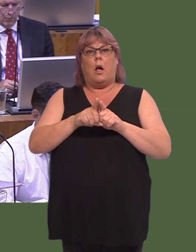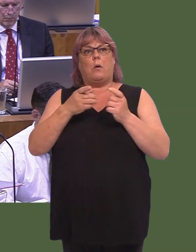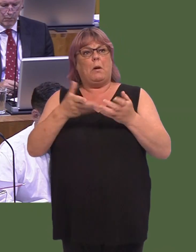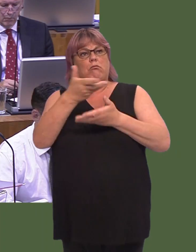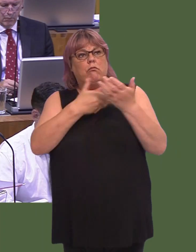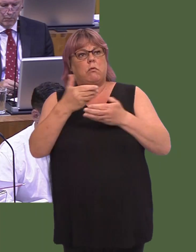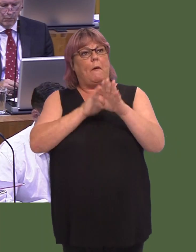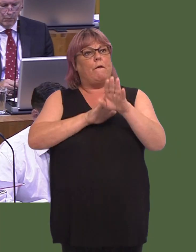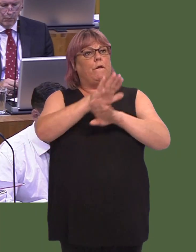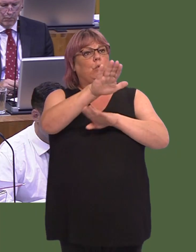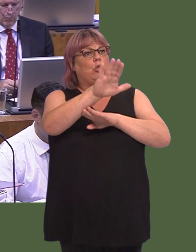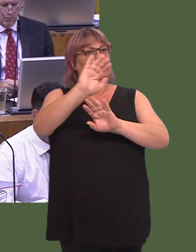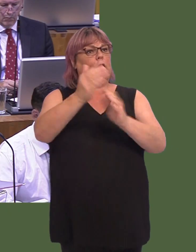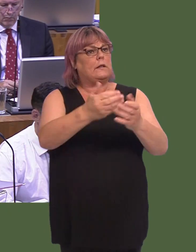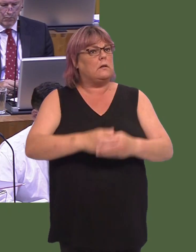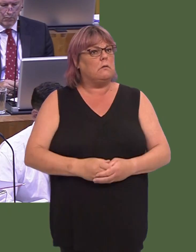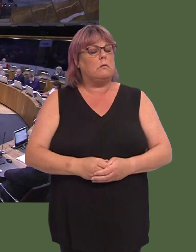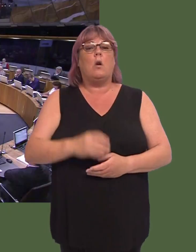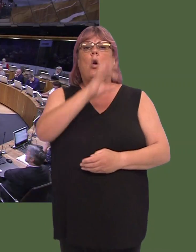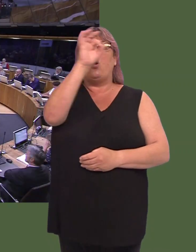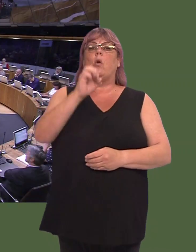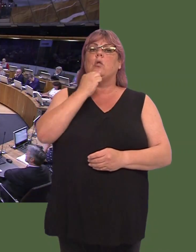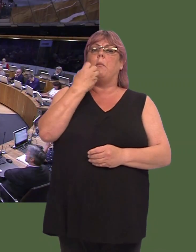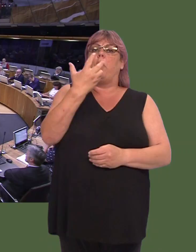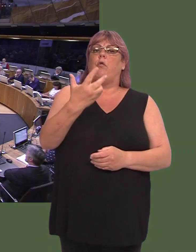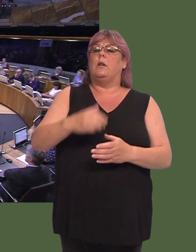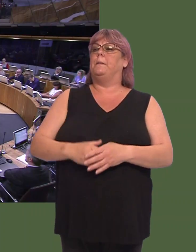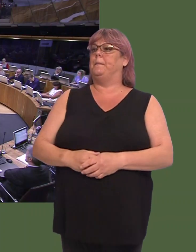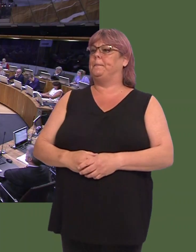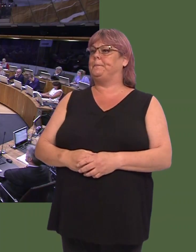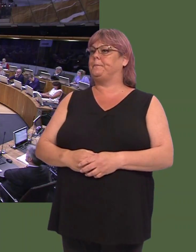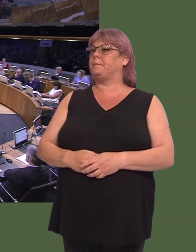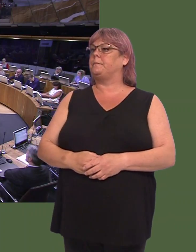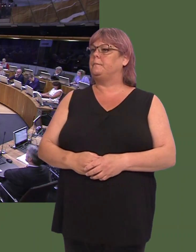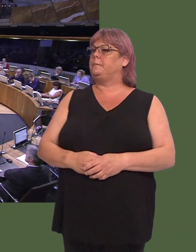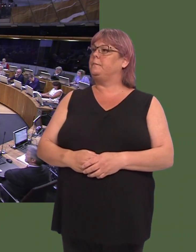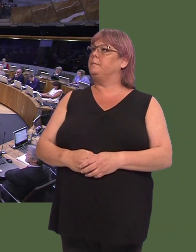terms of how public services might be structured in the future. Neil McEvoy AM: 3.